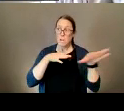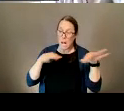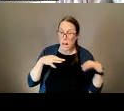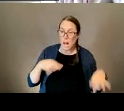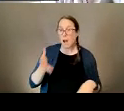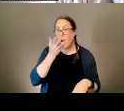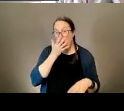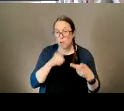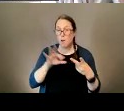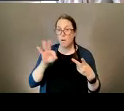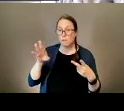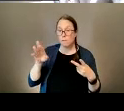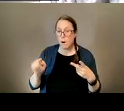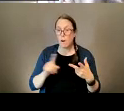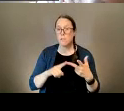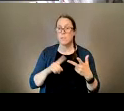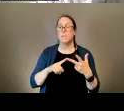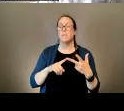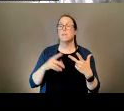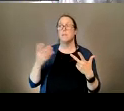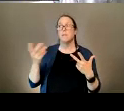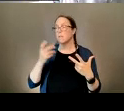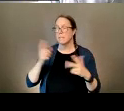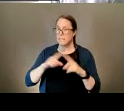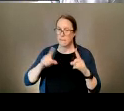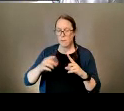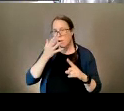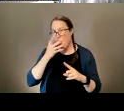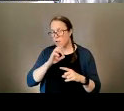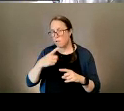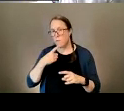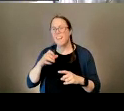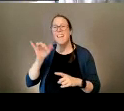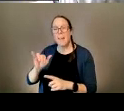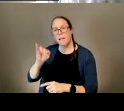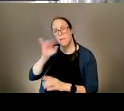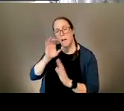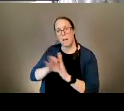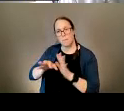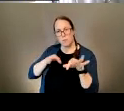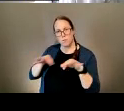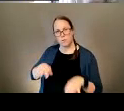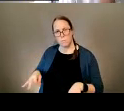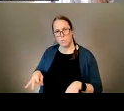the different shades of red that's image description. So if it's a little difficult to be concise,